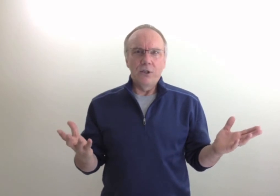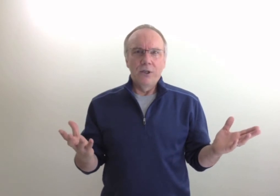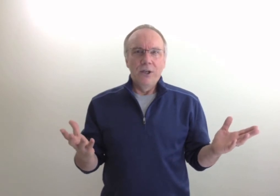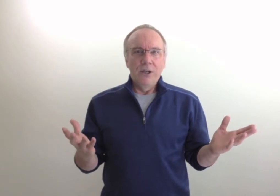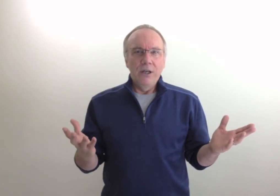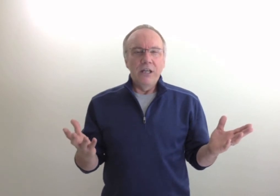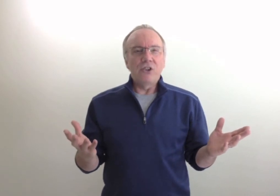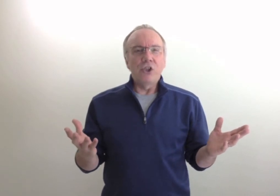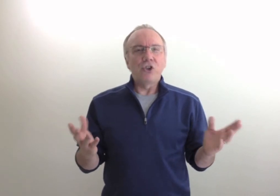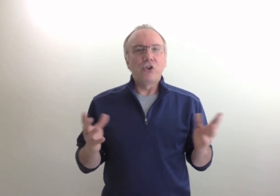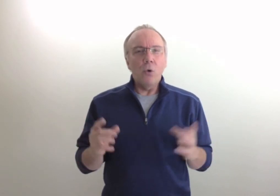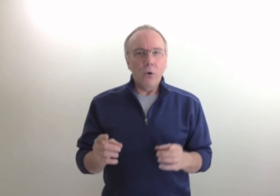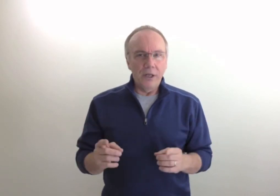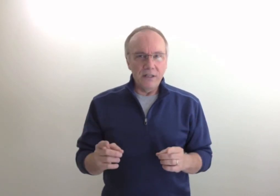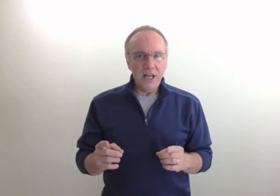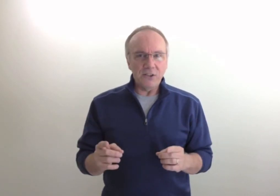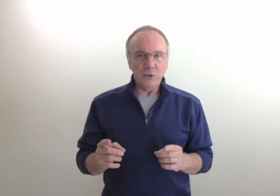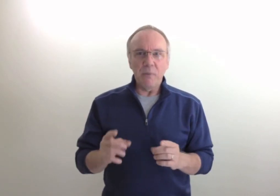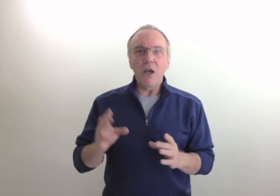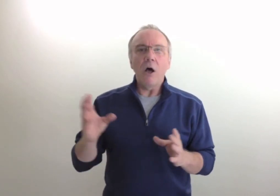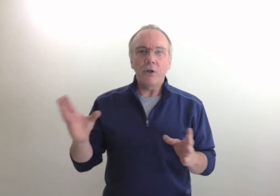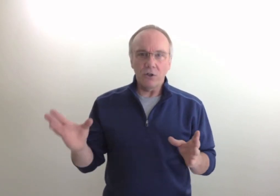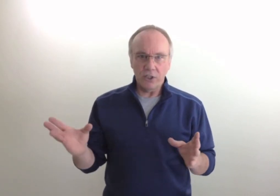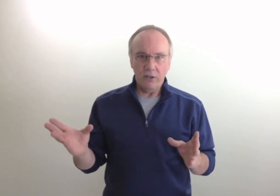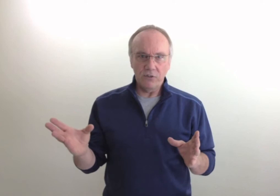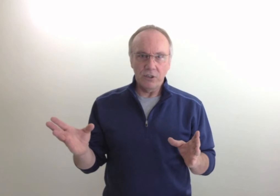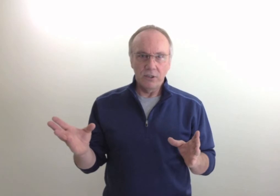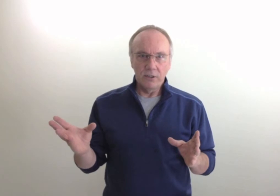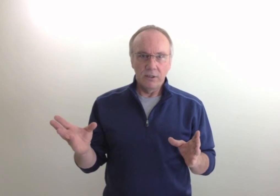It’s the story that takes us beyond ourselves.